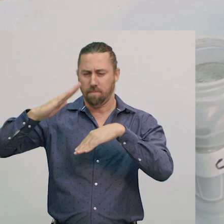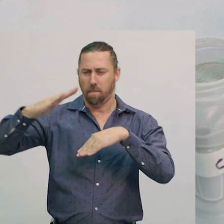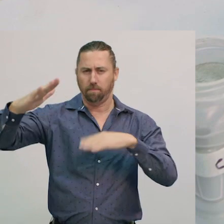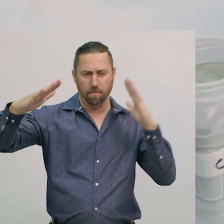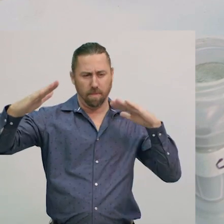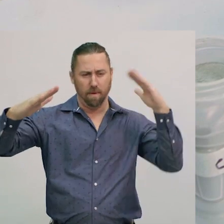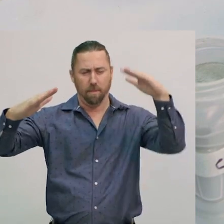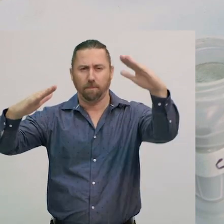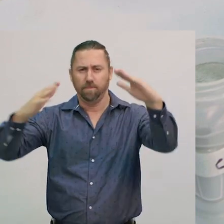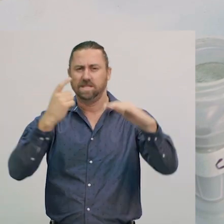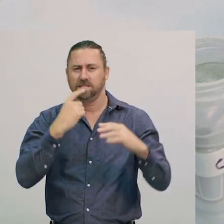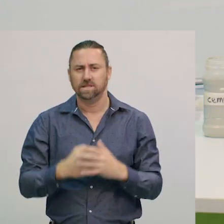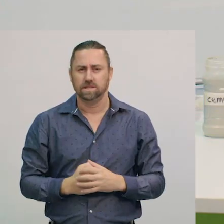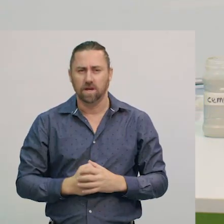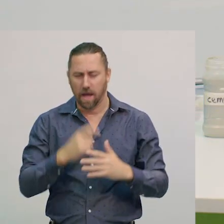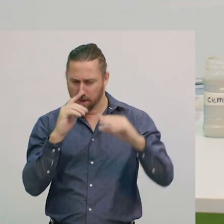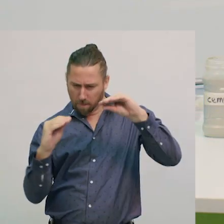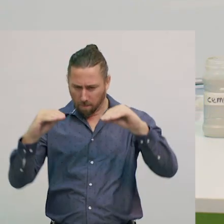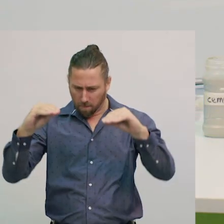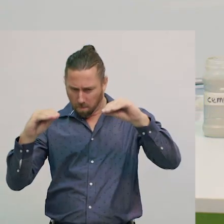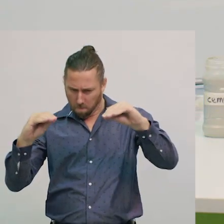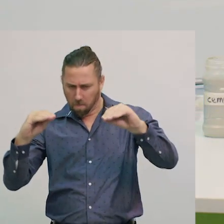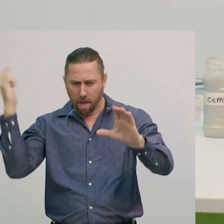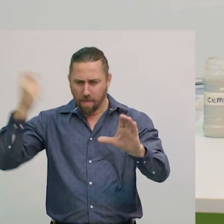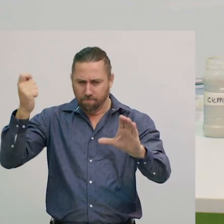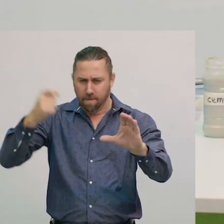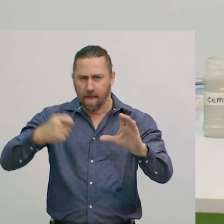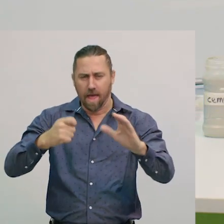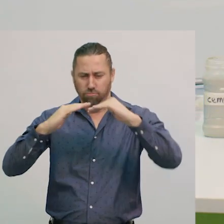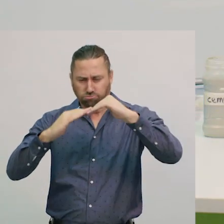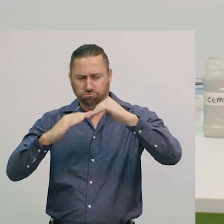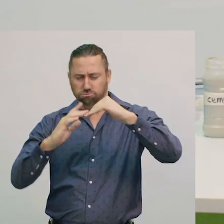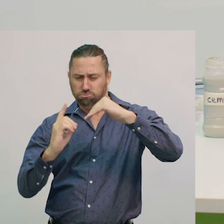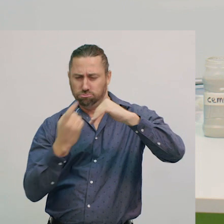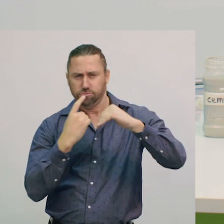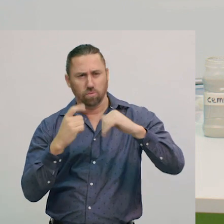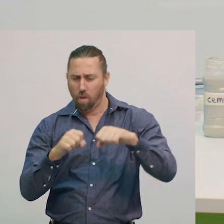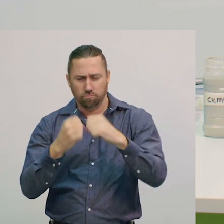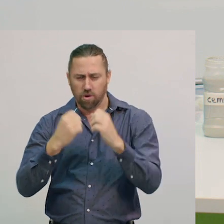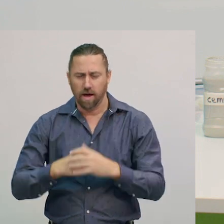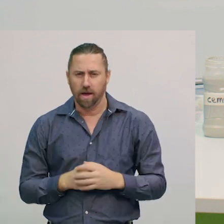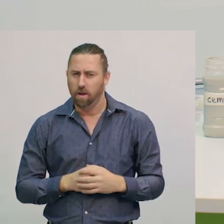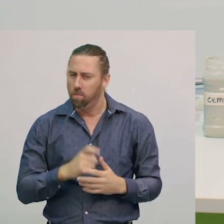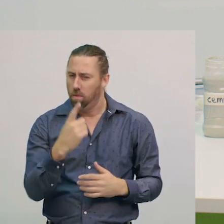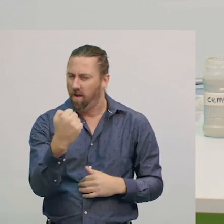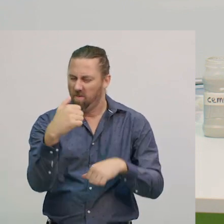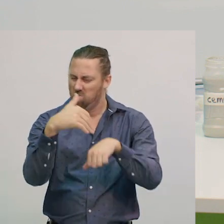I can hit it with a hammer. It will bend a bit but it won't break. Can you think of a problem with a metal roof?